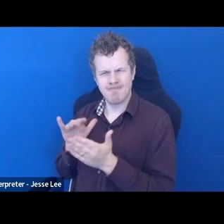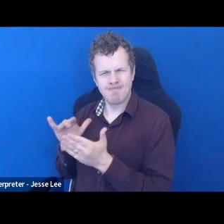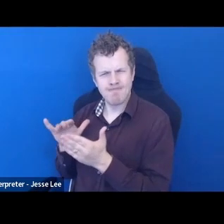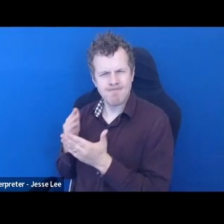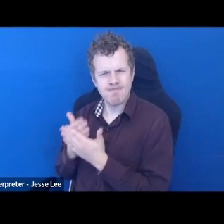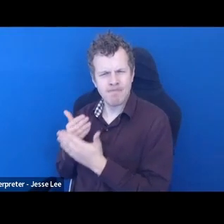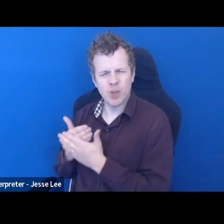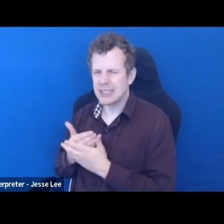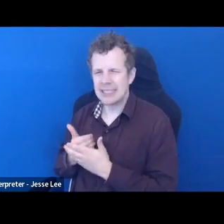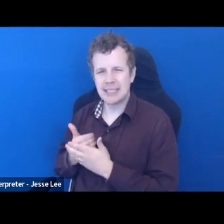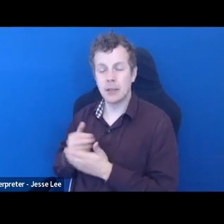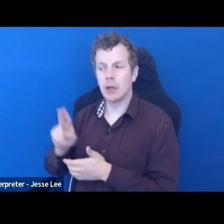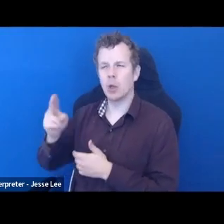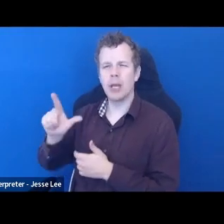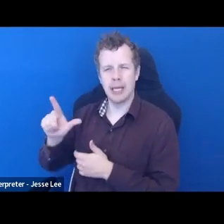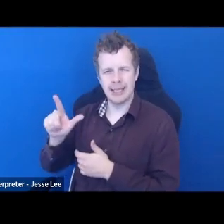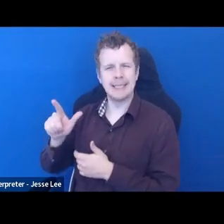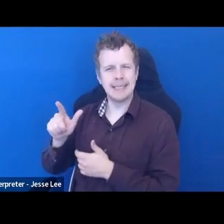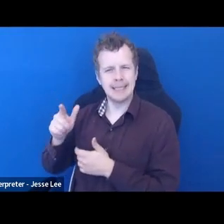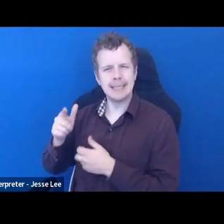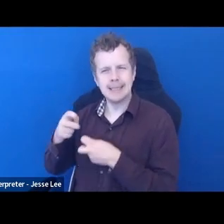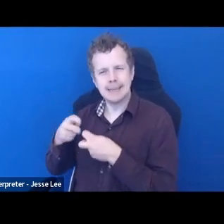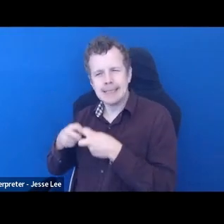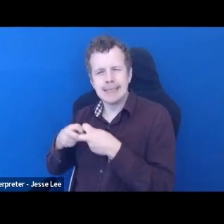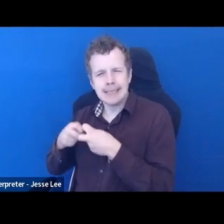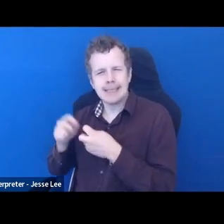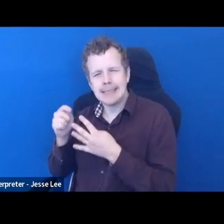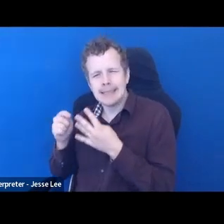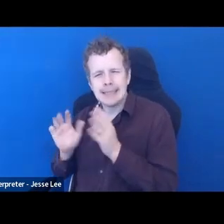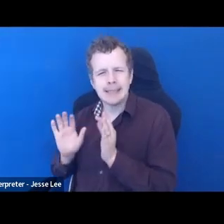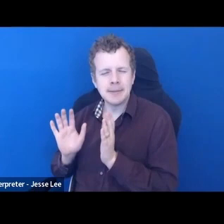I'll review them here but I don't want to focus so much this talk